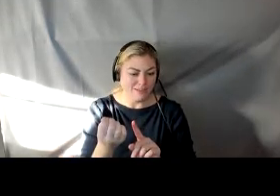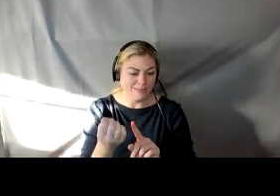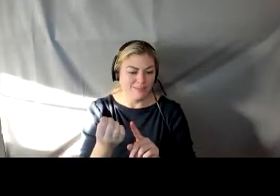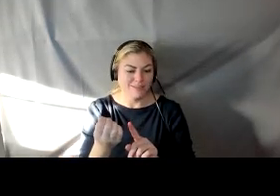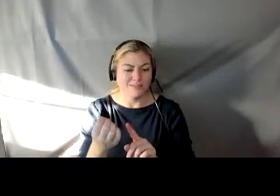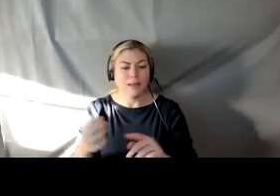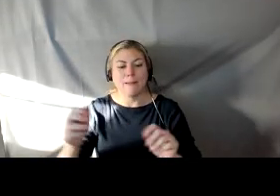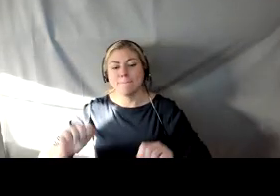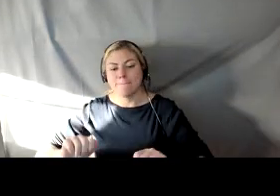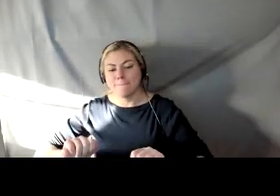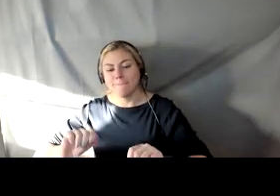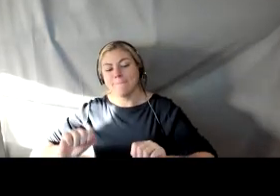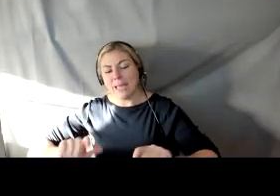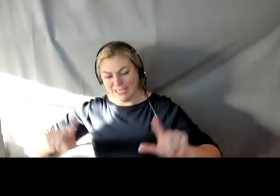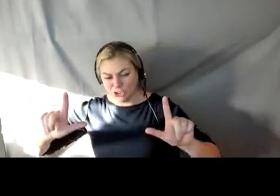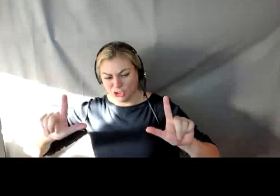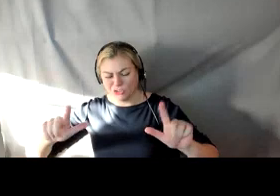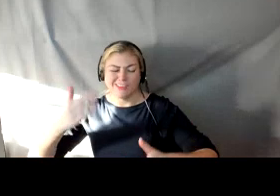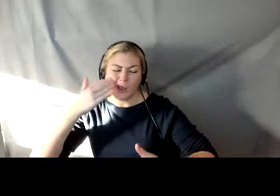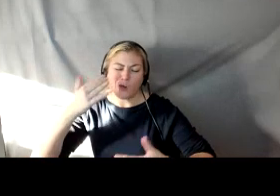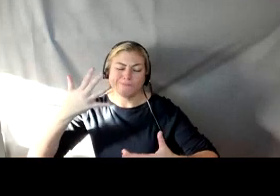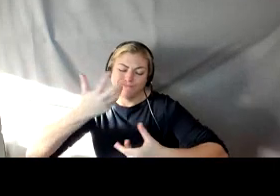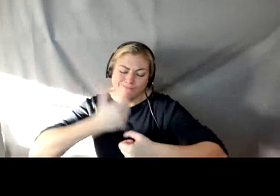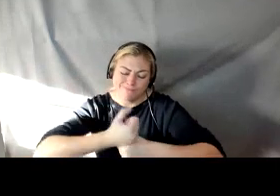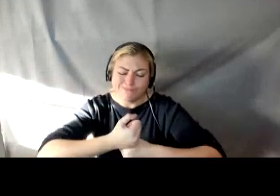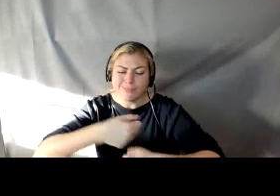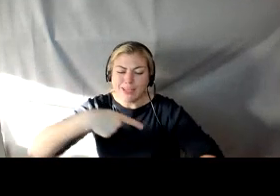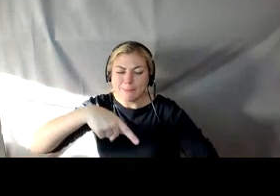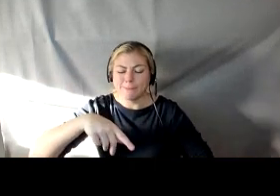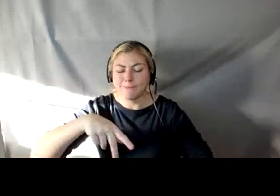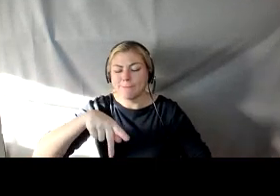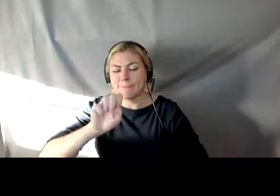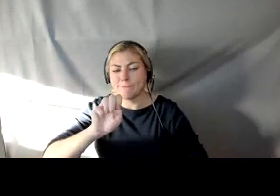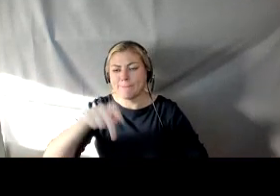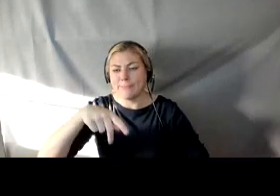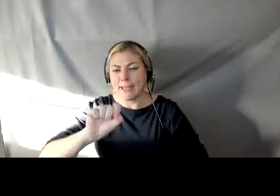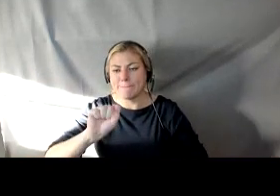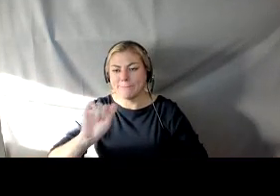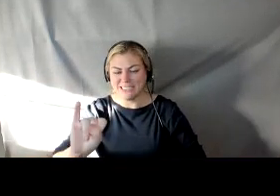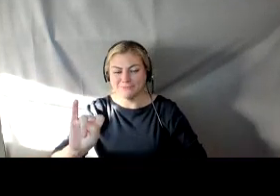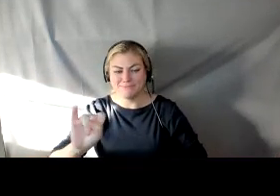And once you click on that link, you will see on the left hand side of the